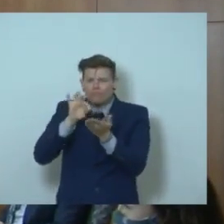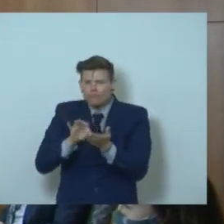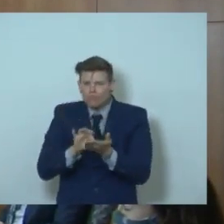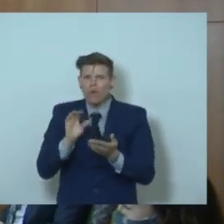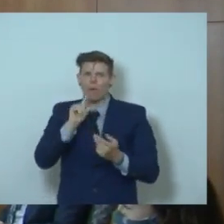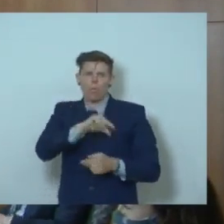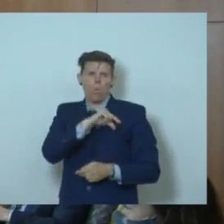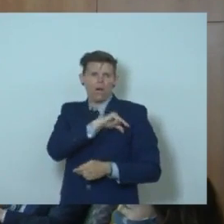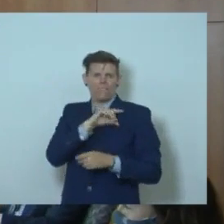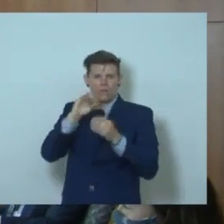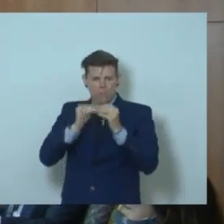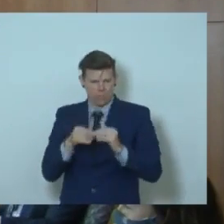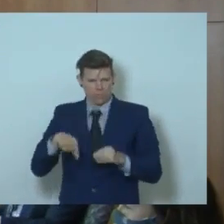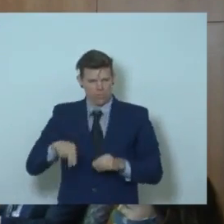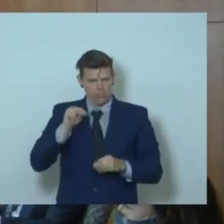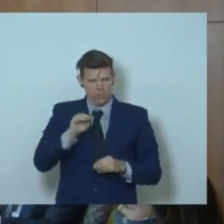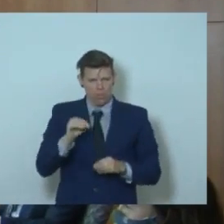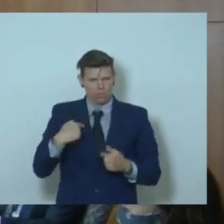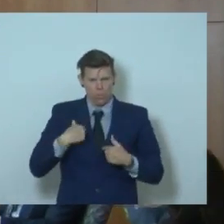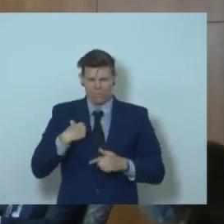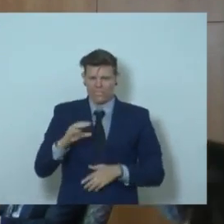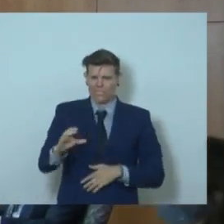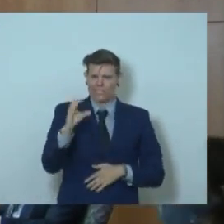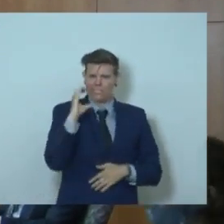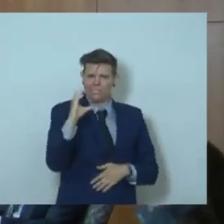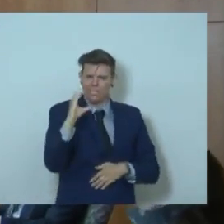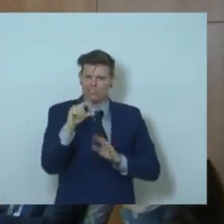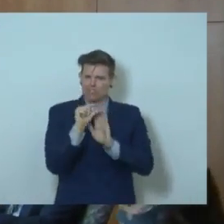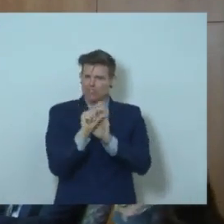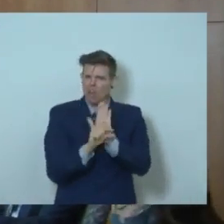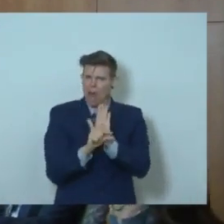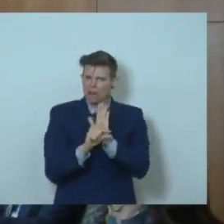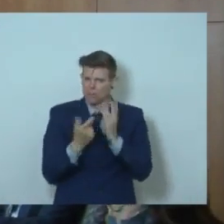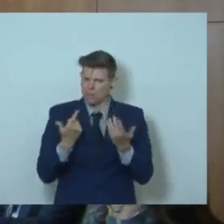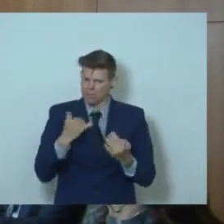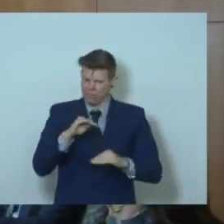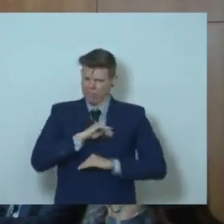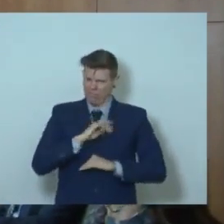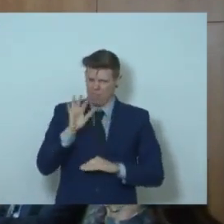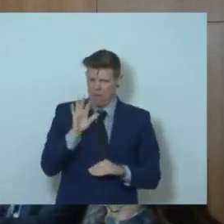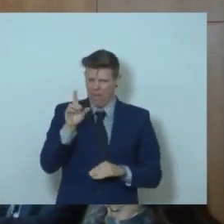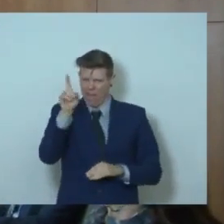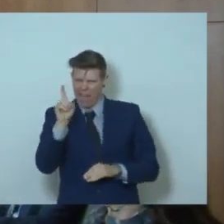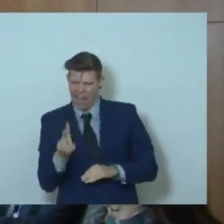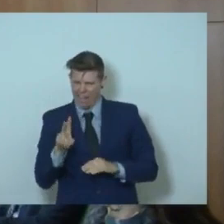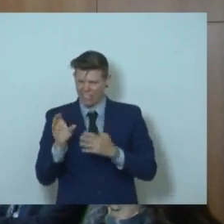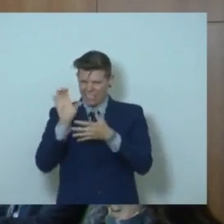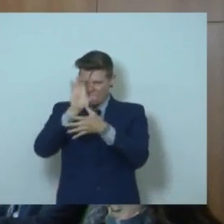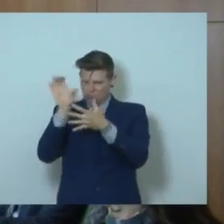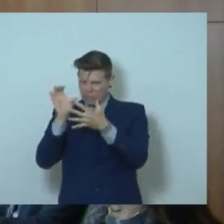I WAS THAT STRATEGY WEBSITE GRADE STATES BY THEIR THE QUALITY OF THEIR DATA. THEY MEXICO CURRENTLY HAS A C-GRADE.